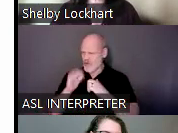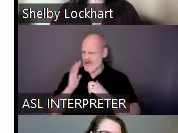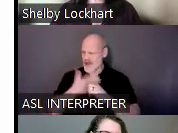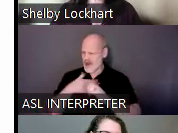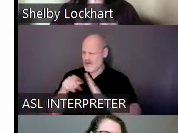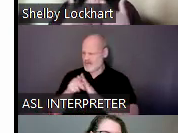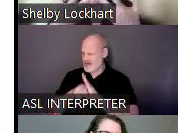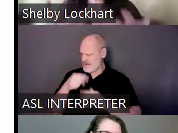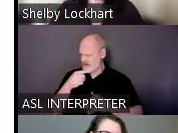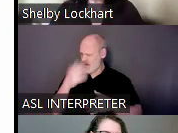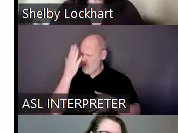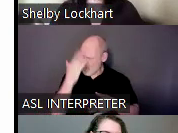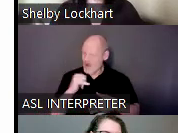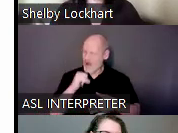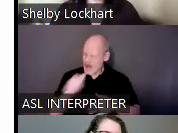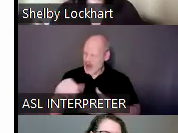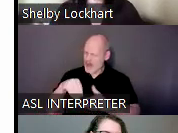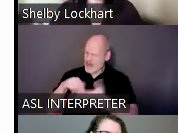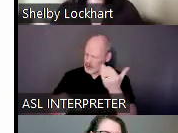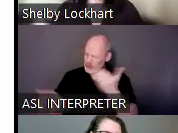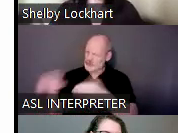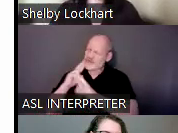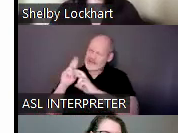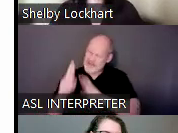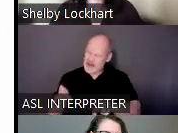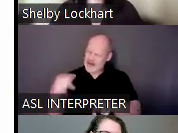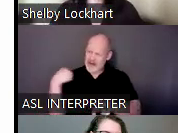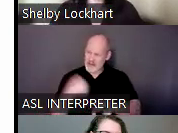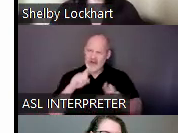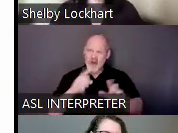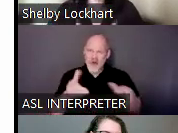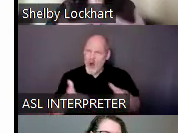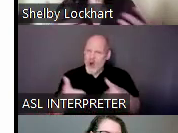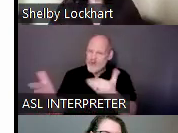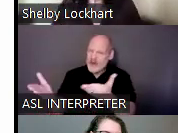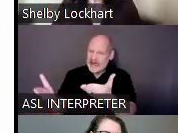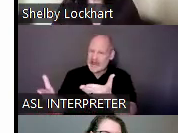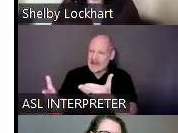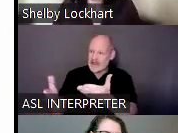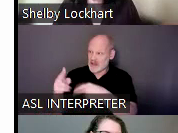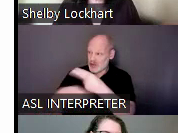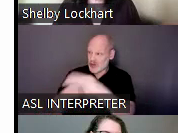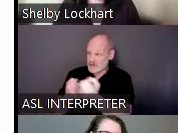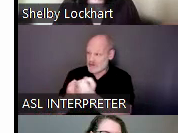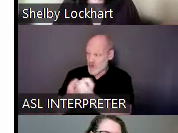responding to what we are offering as a universal support? Or do we even have those universal